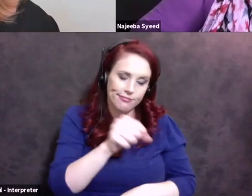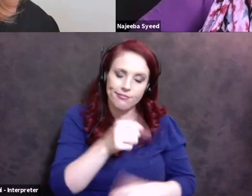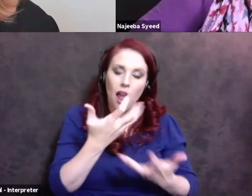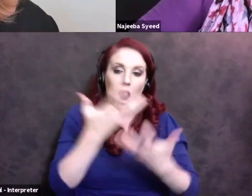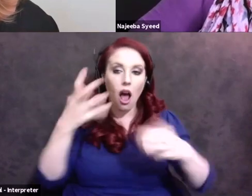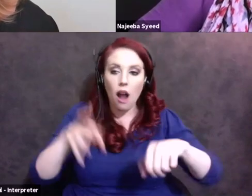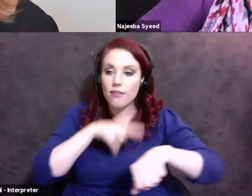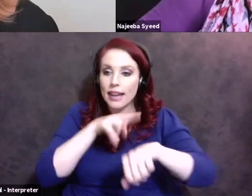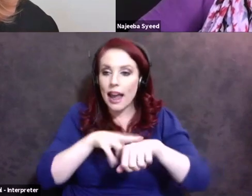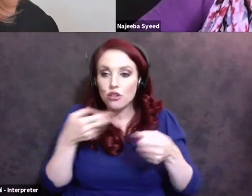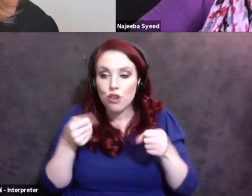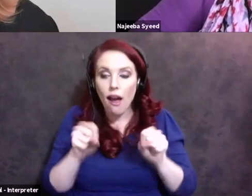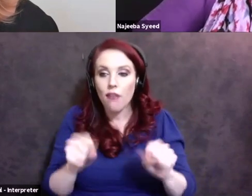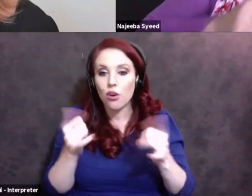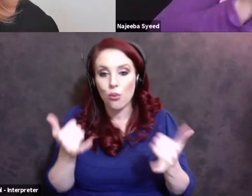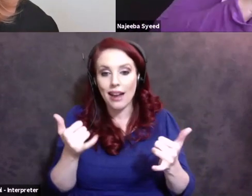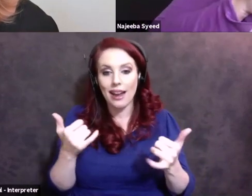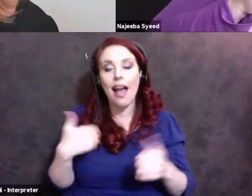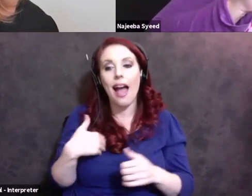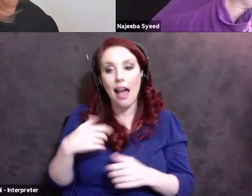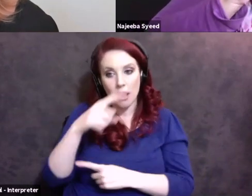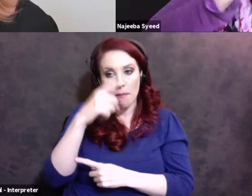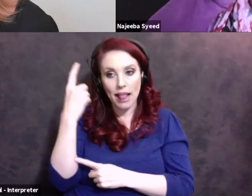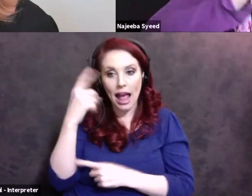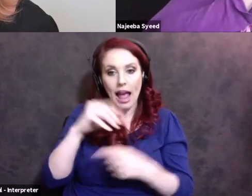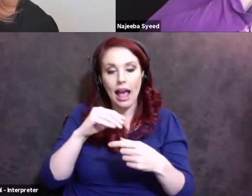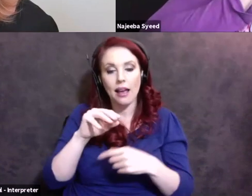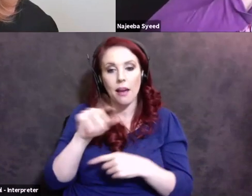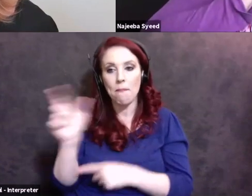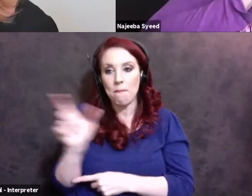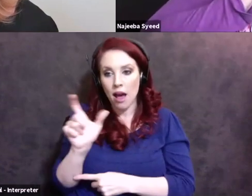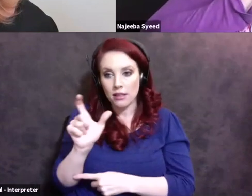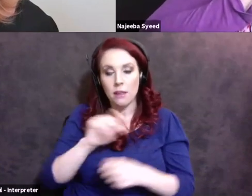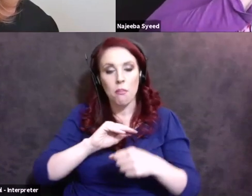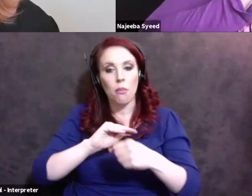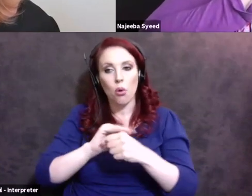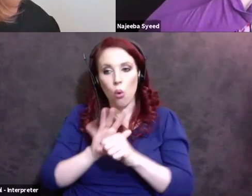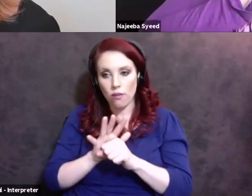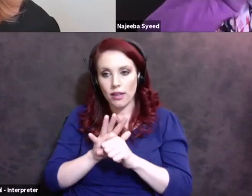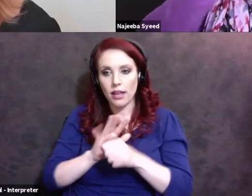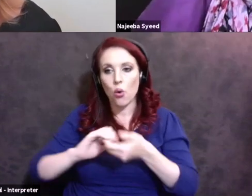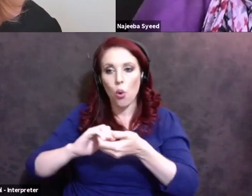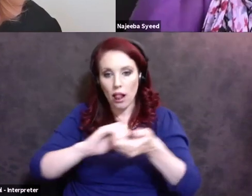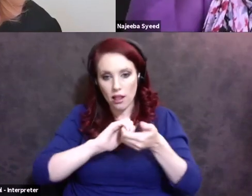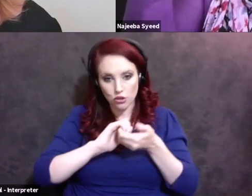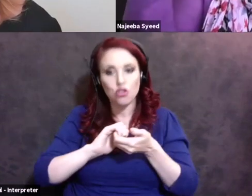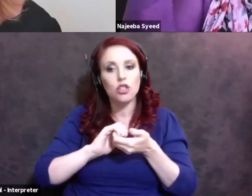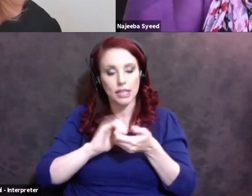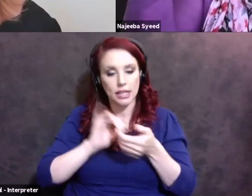There is a black muslim for instance for COVID 19 coalition that emerged.